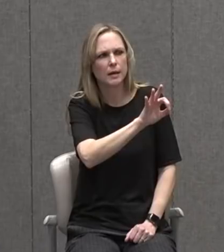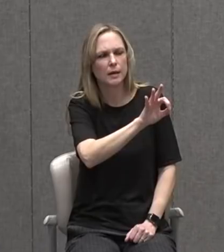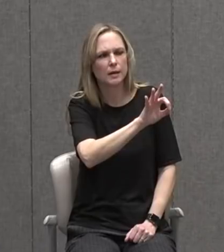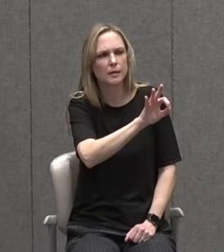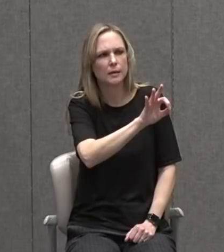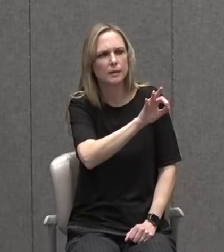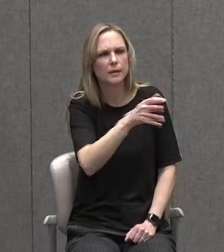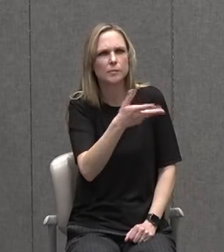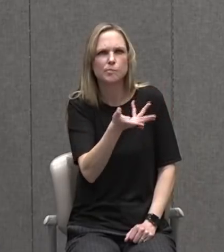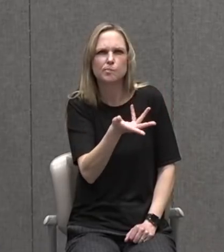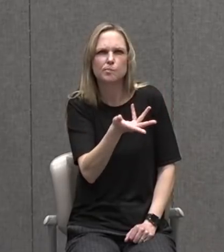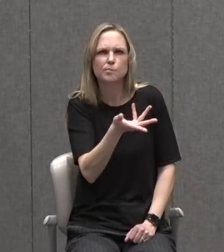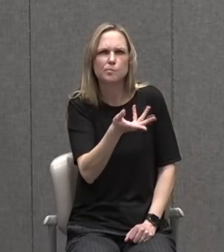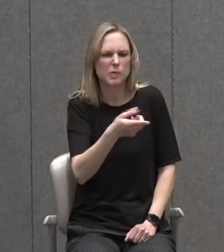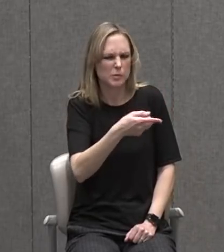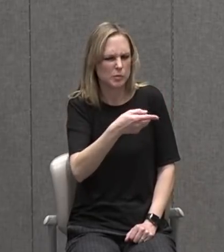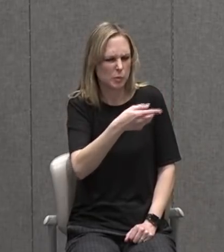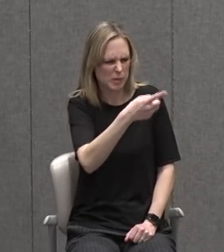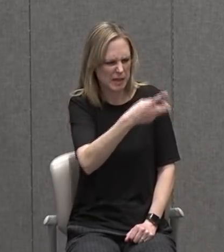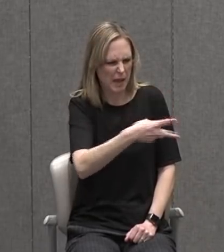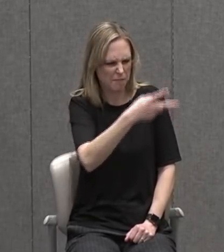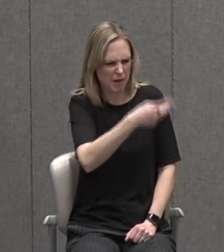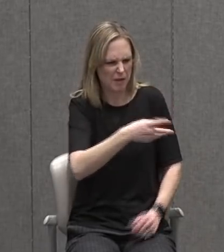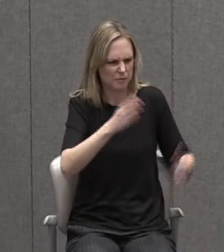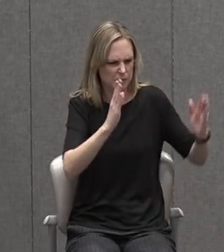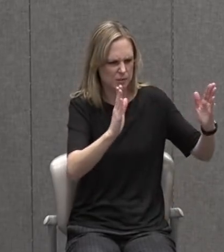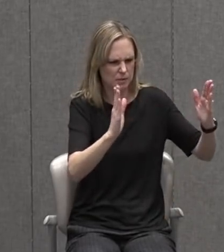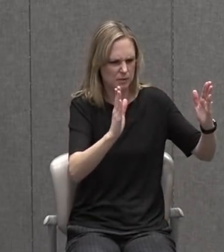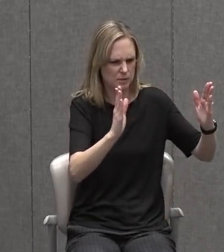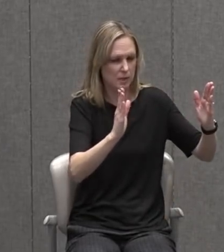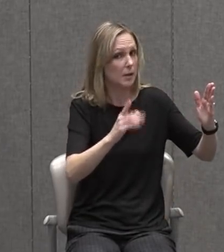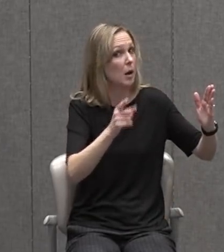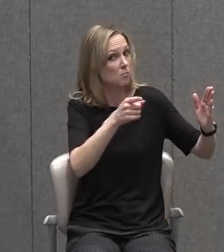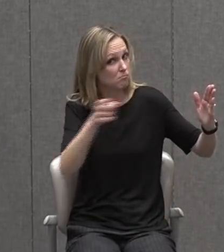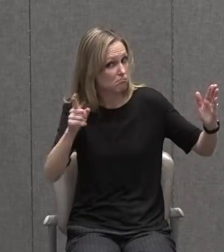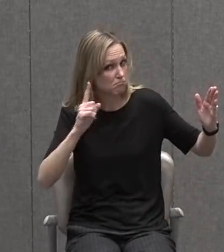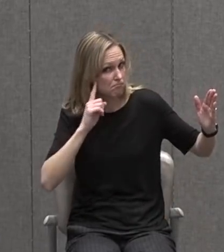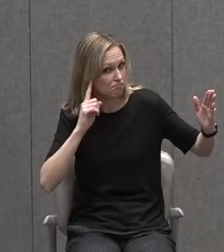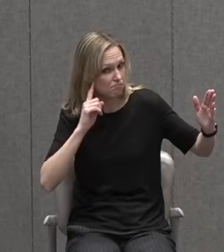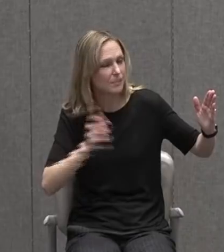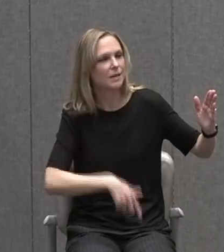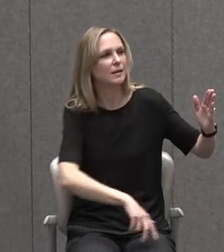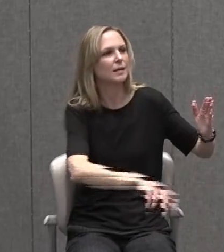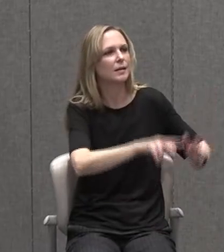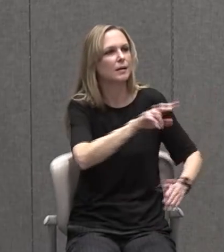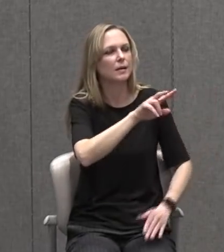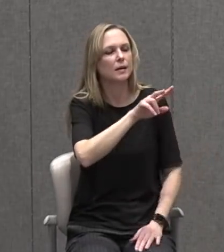and what's half of that 500? Oh, I can already hear you saying it, 250 right?